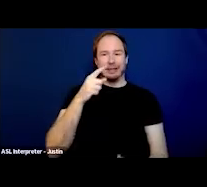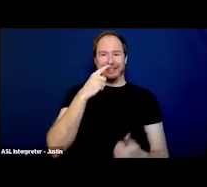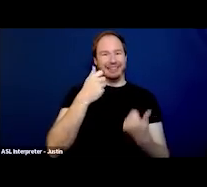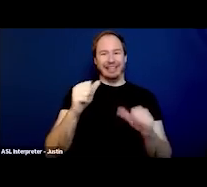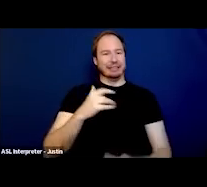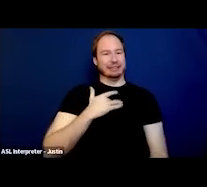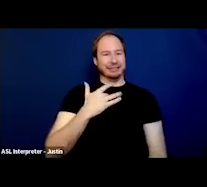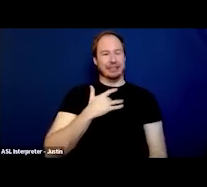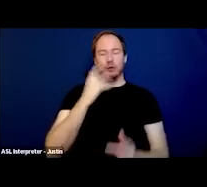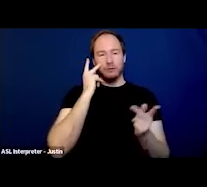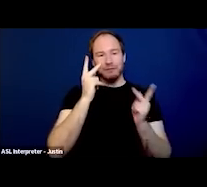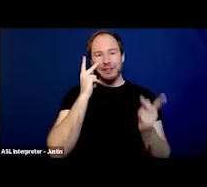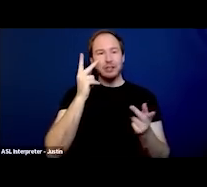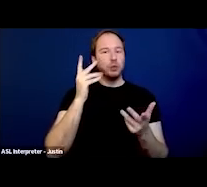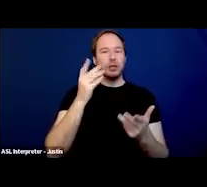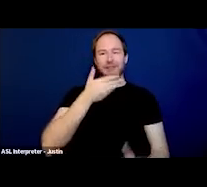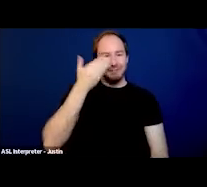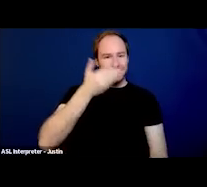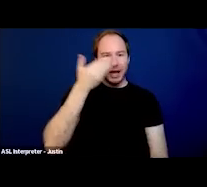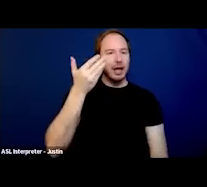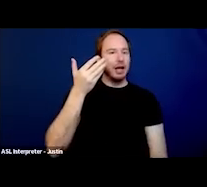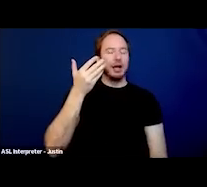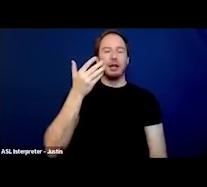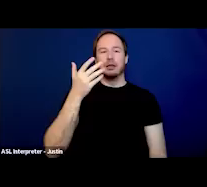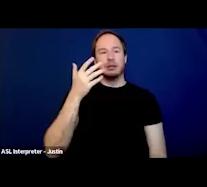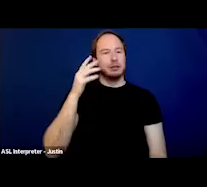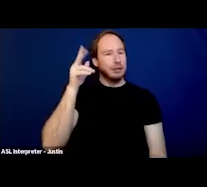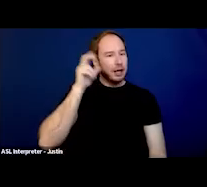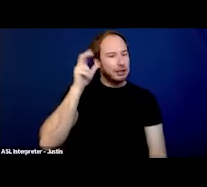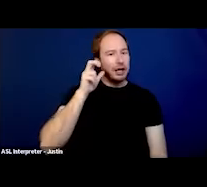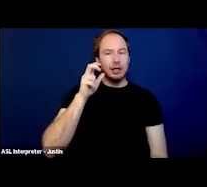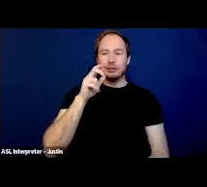visual, olfactory, gustatory, tactile, or auditory.